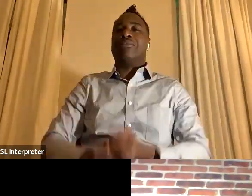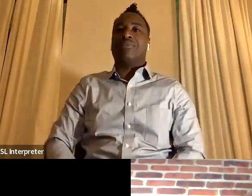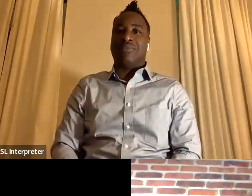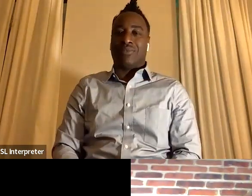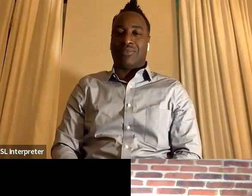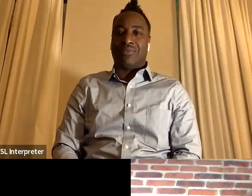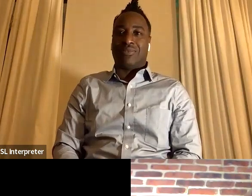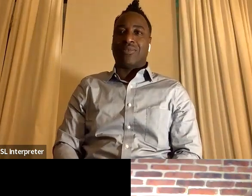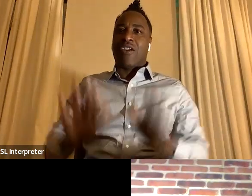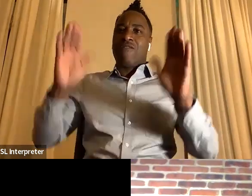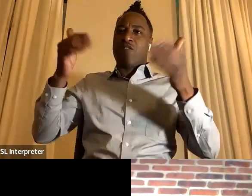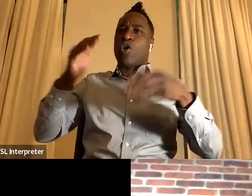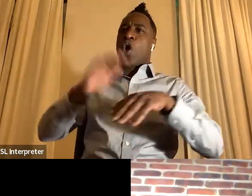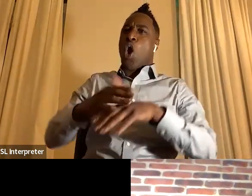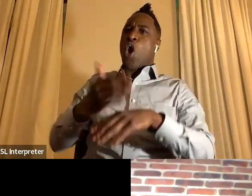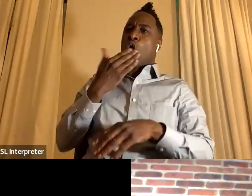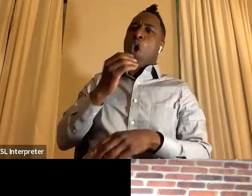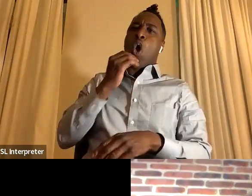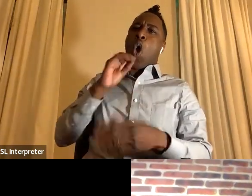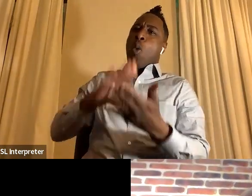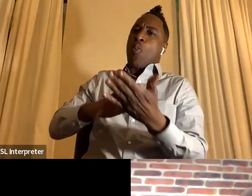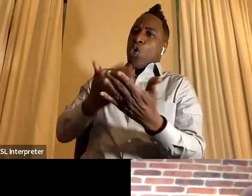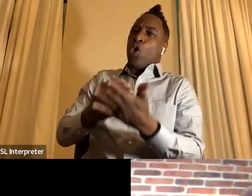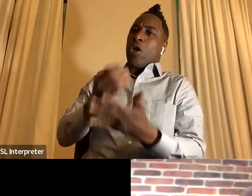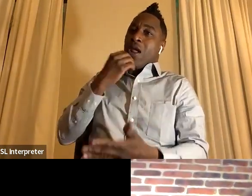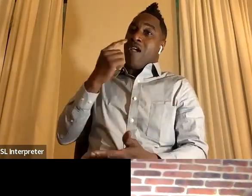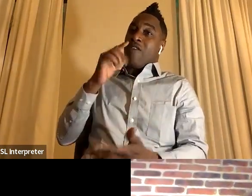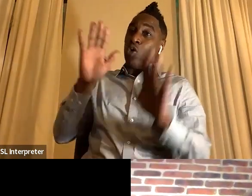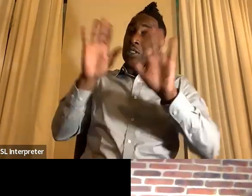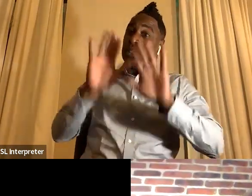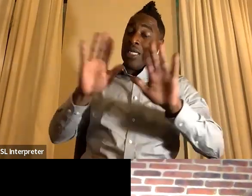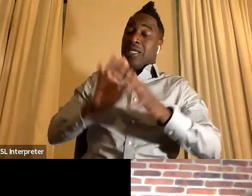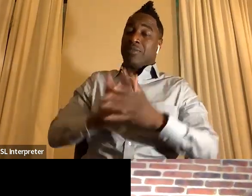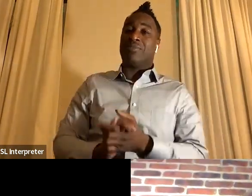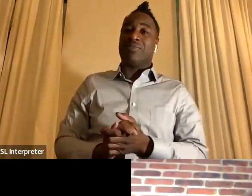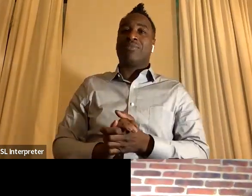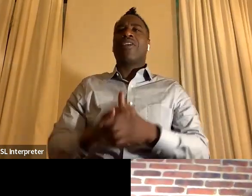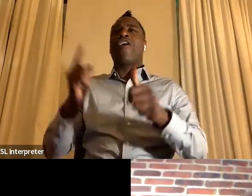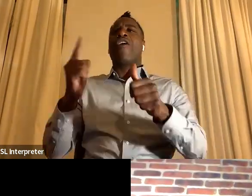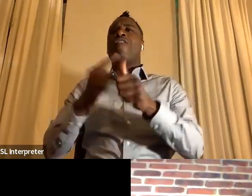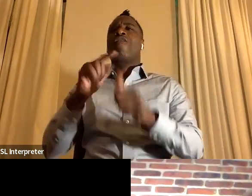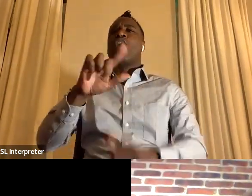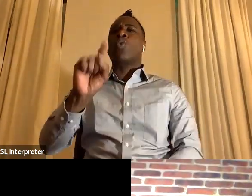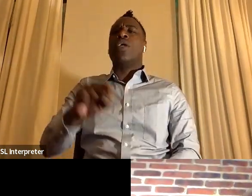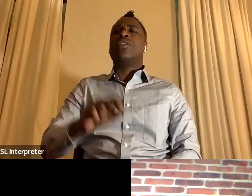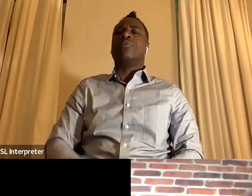Thank you all for joining us tonight. The first question I would like to ask you all, what is your connection